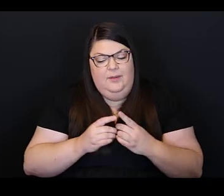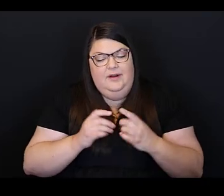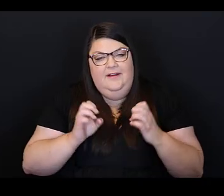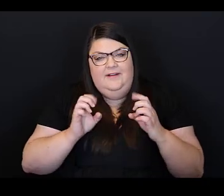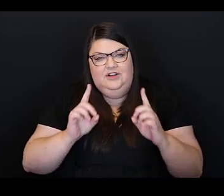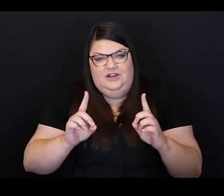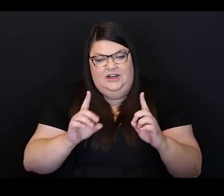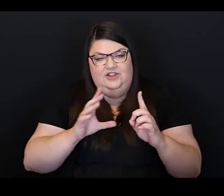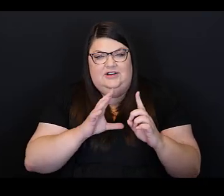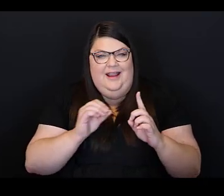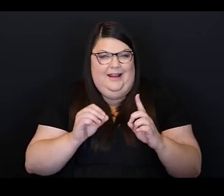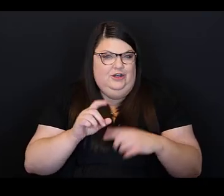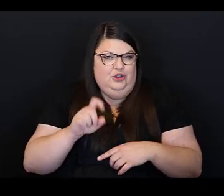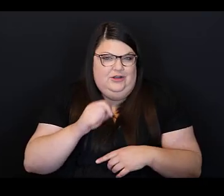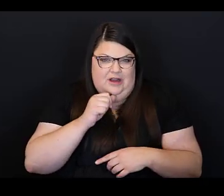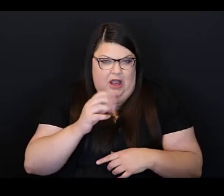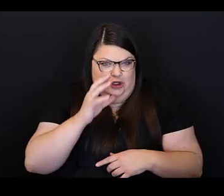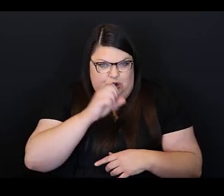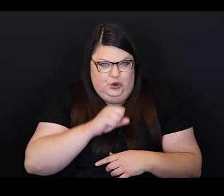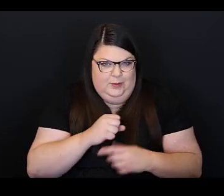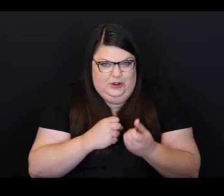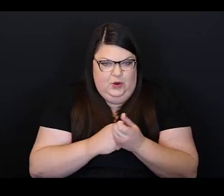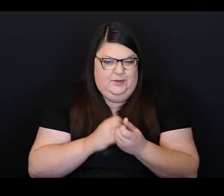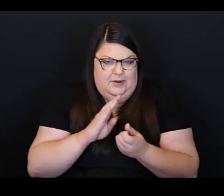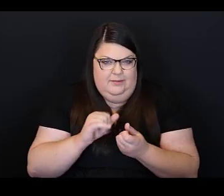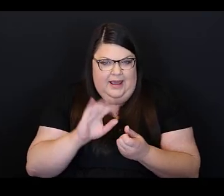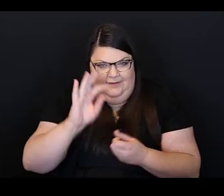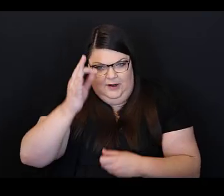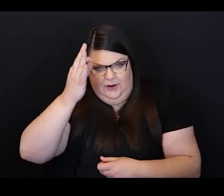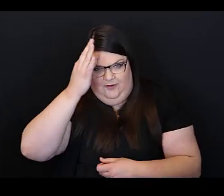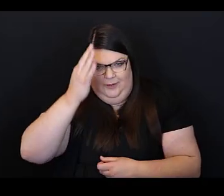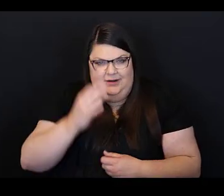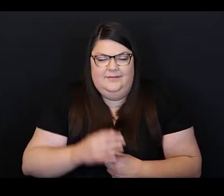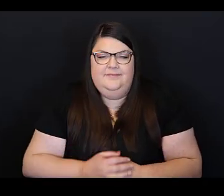Department of Education, and you should not assume endorsement by the Federal Government.